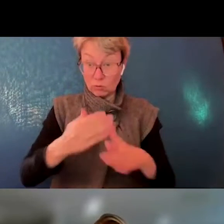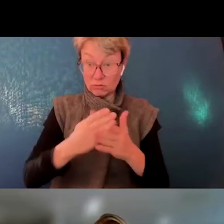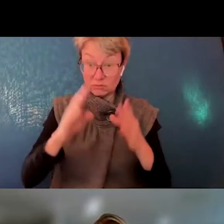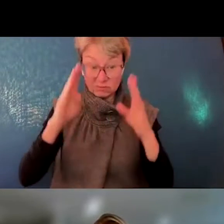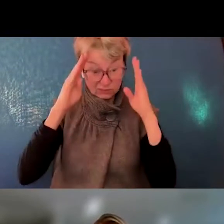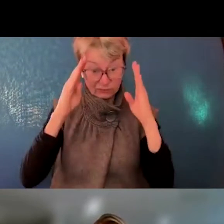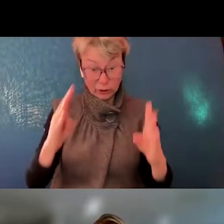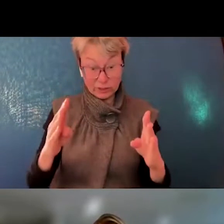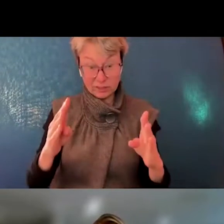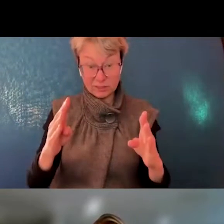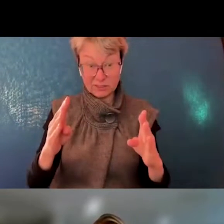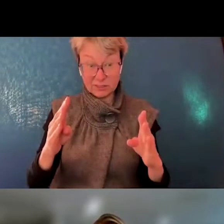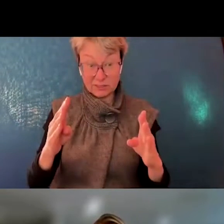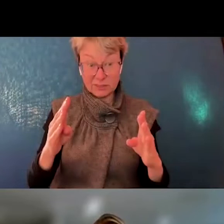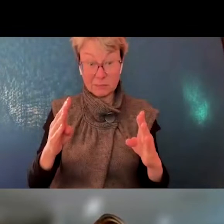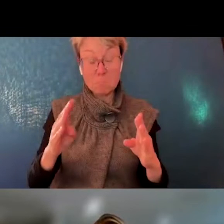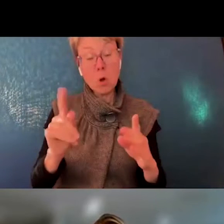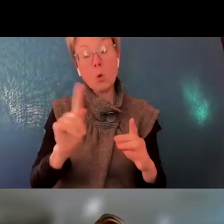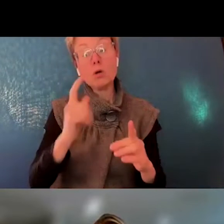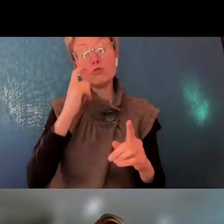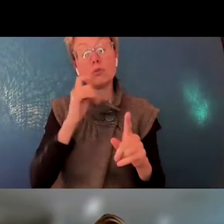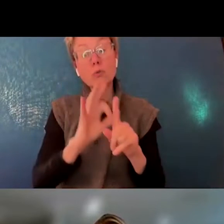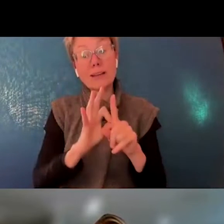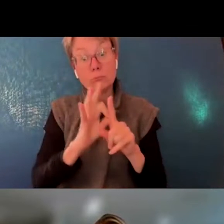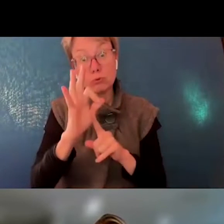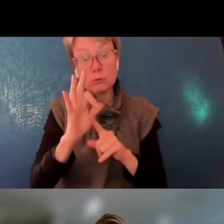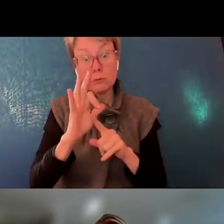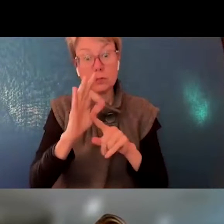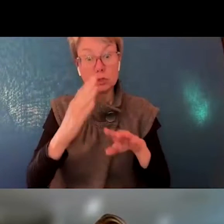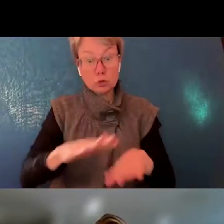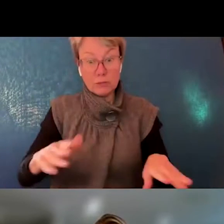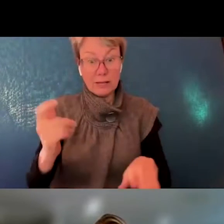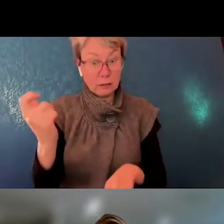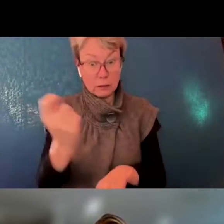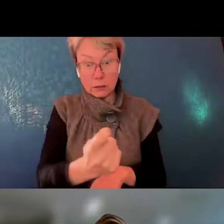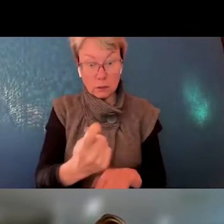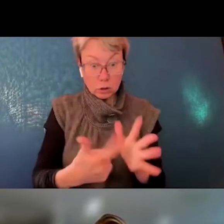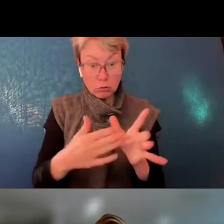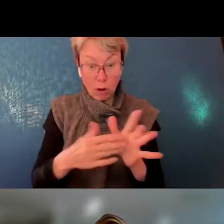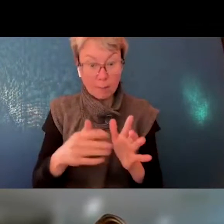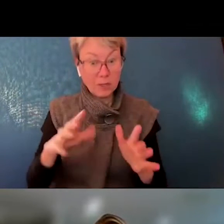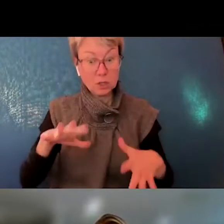um largely on the rehabilitation of children who are charged with crimes um a lot of the penalties